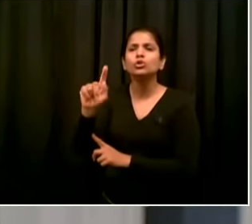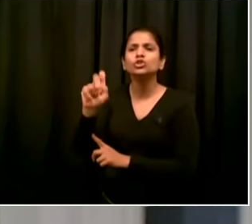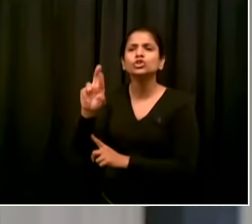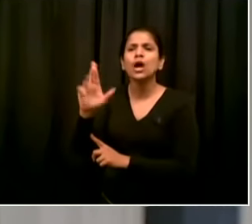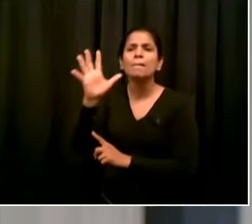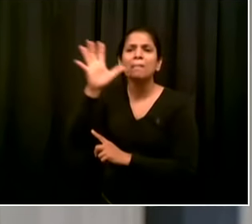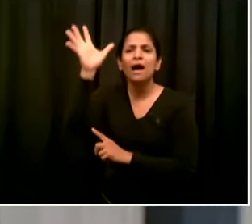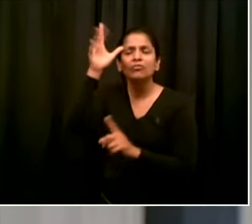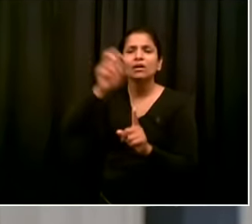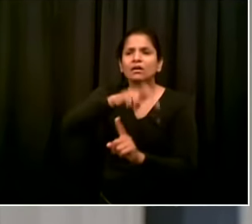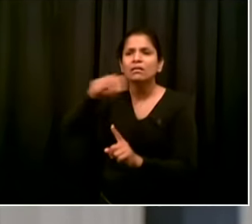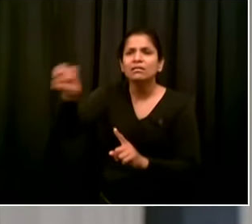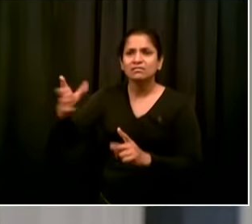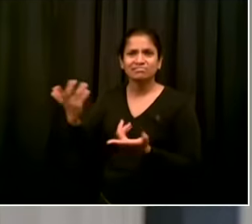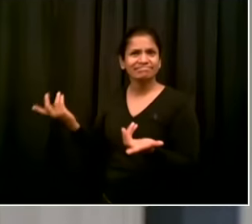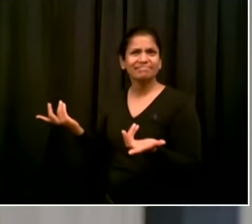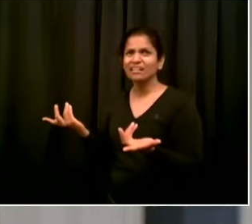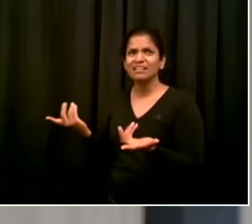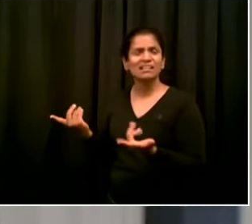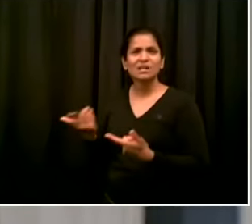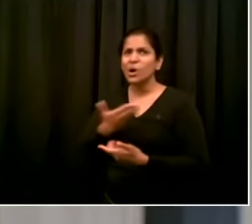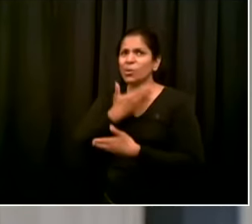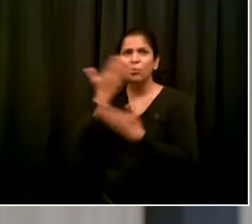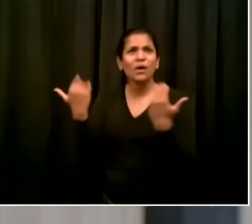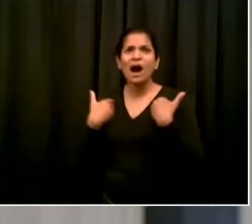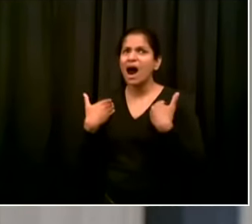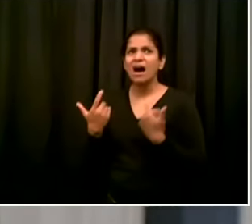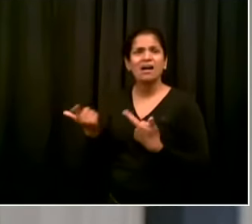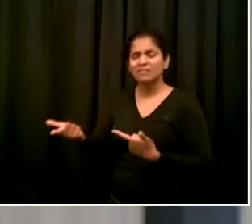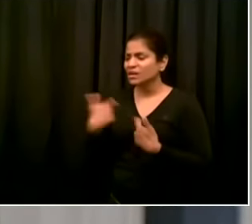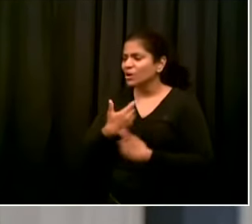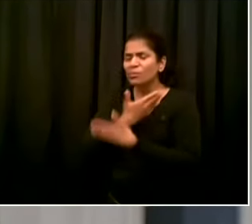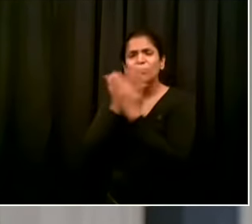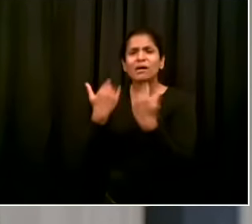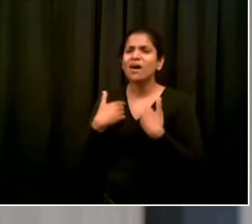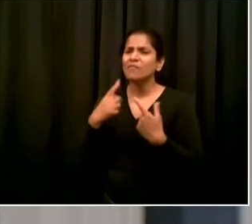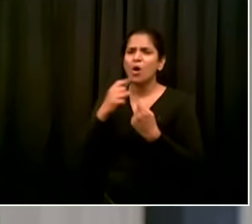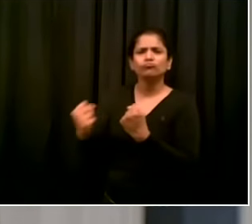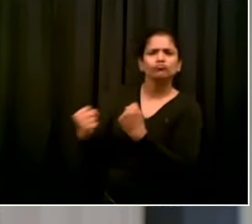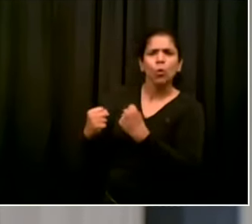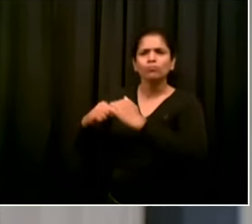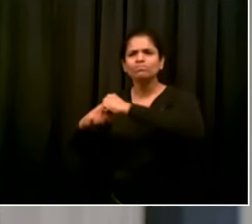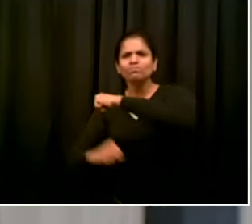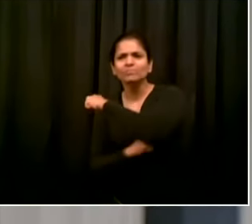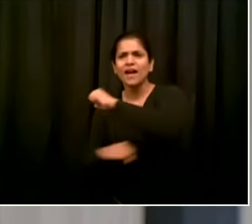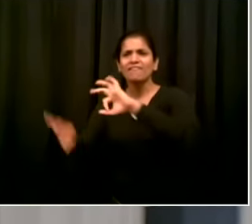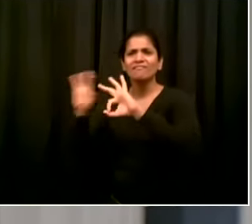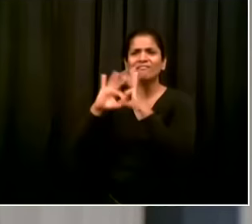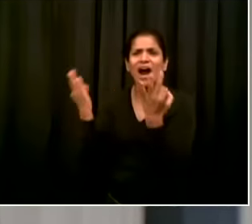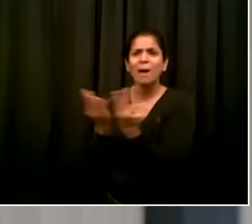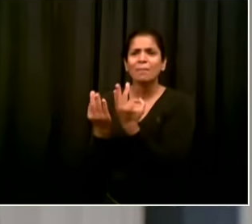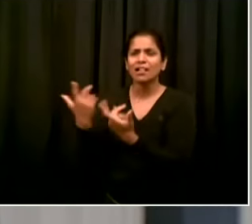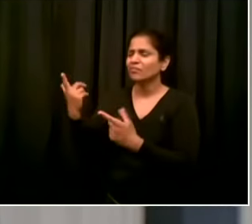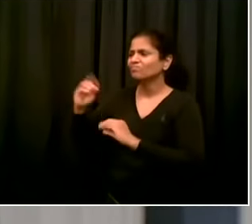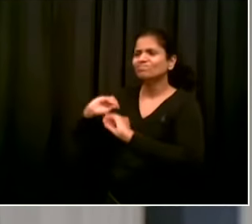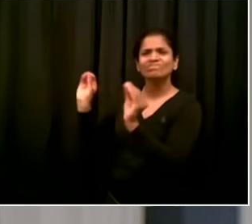STRUGGLE AND SHARED WORK, NEW YORK CITY STUDENTS ARE KICKING OFF THIS